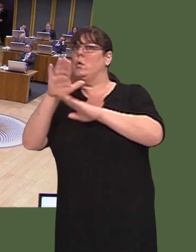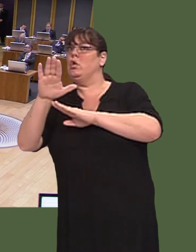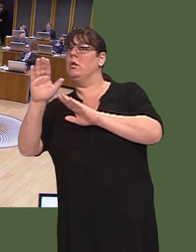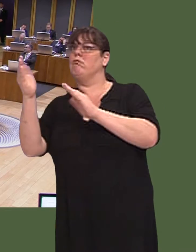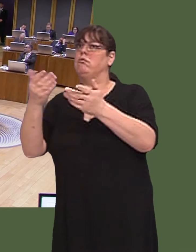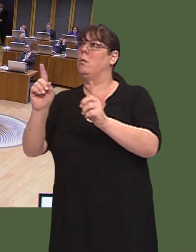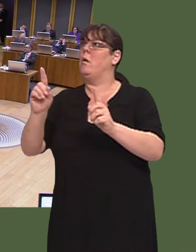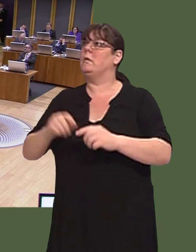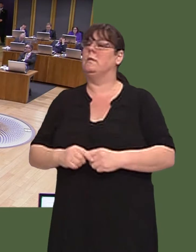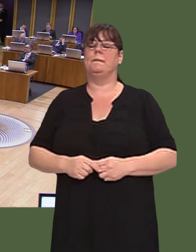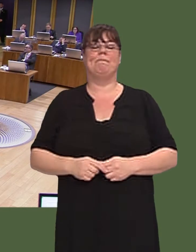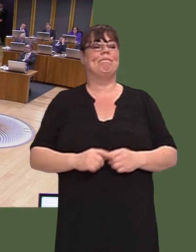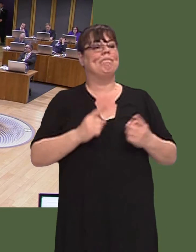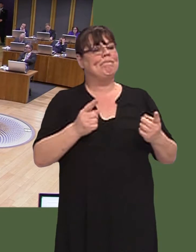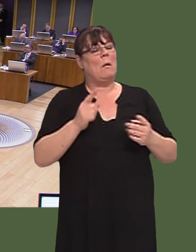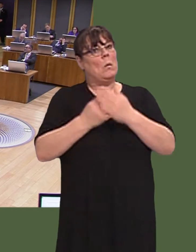Carwyn Jones: Well, this is a temporary measure.